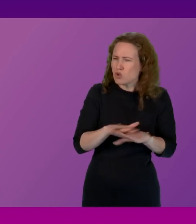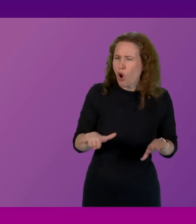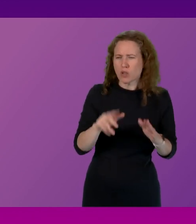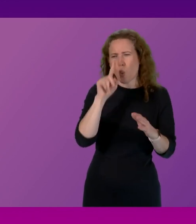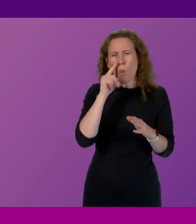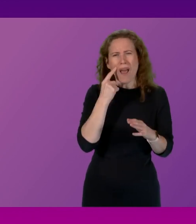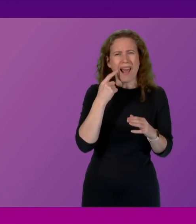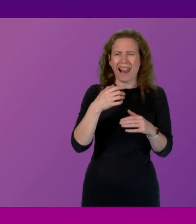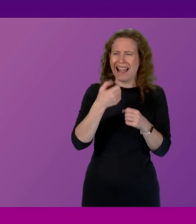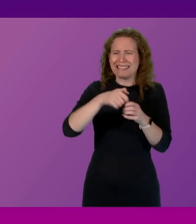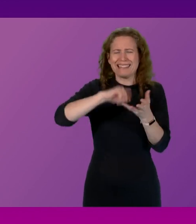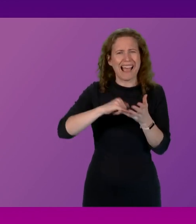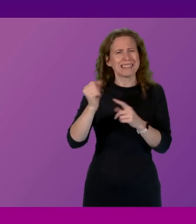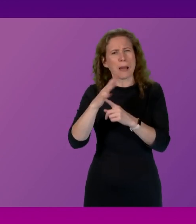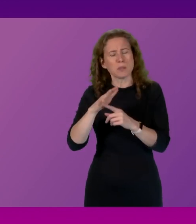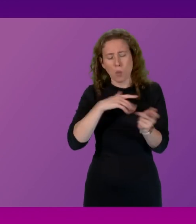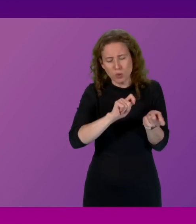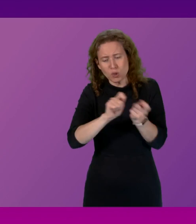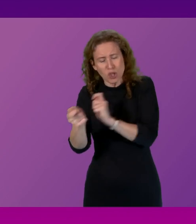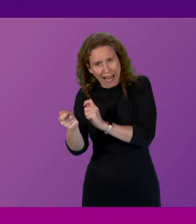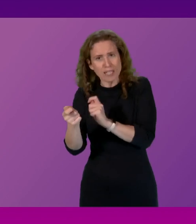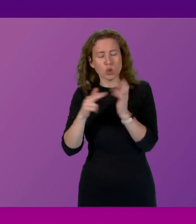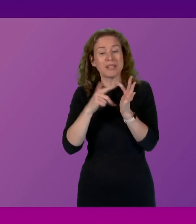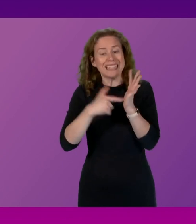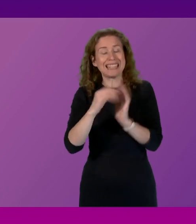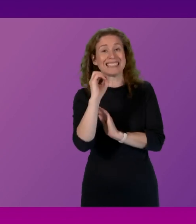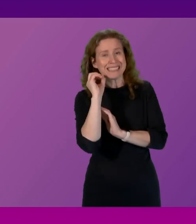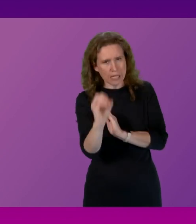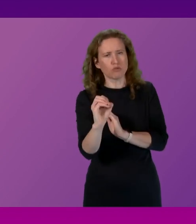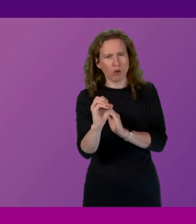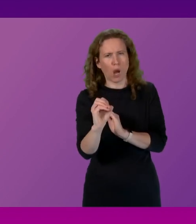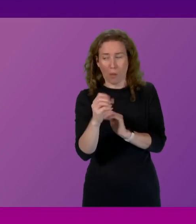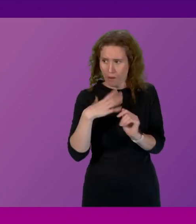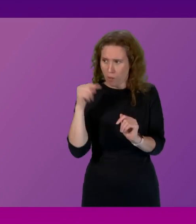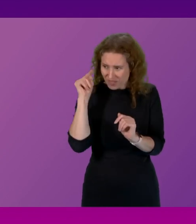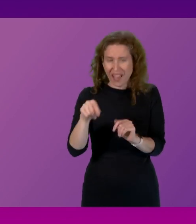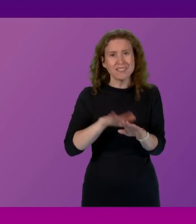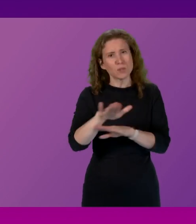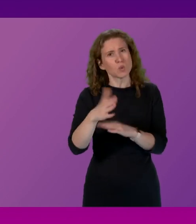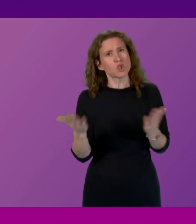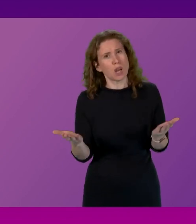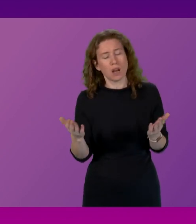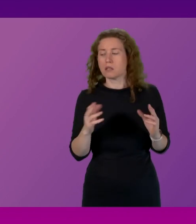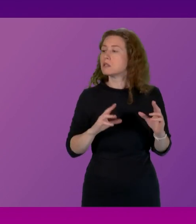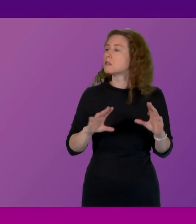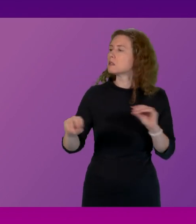It is transitioning from that to a net zero capital. That is the future that I want to see for the north-east. Members, let us hear the First Minister.